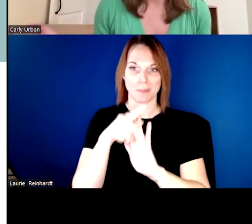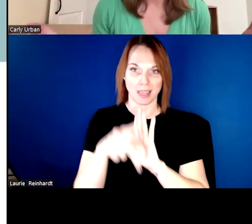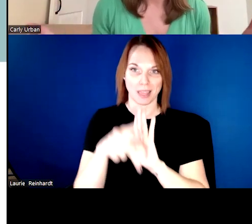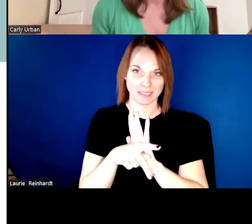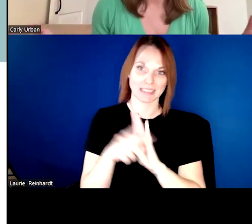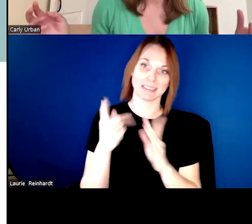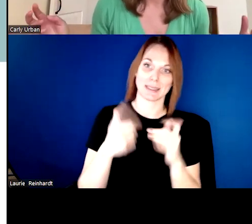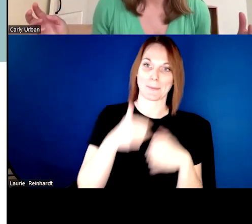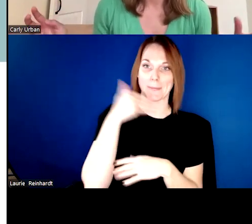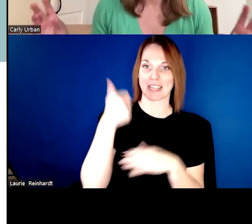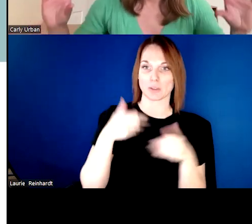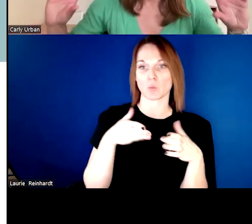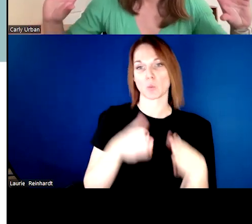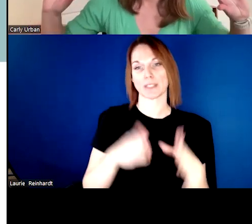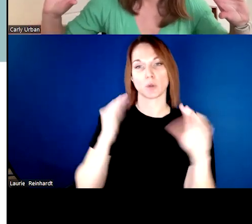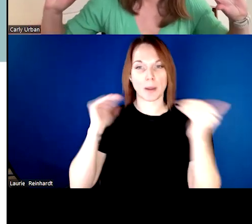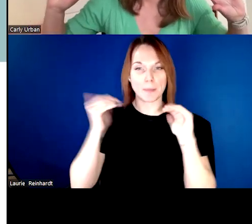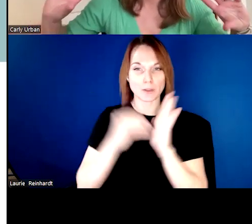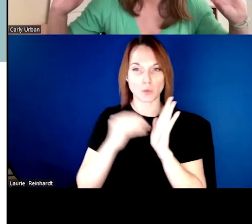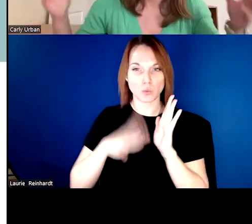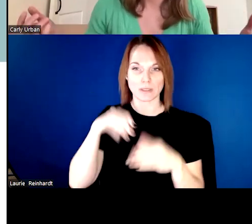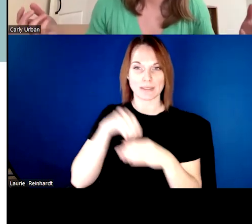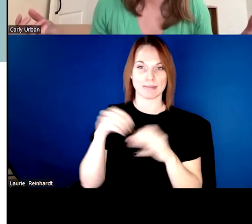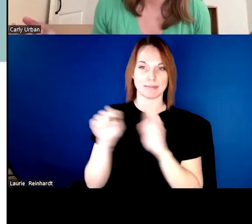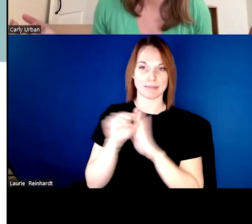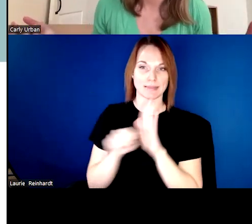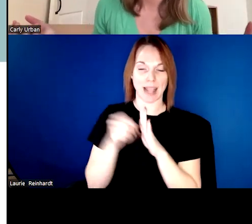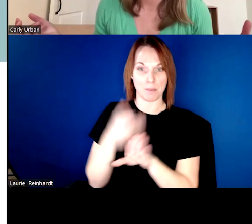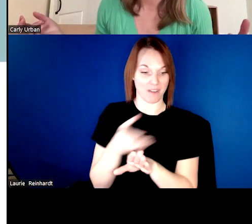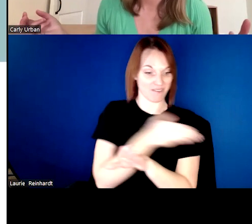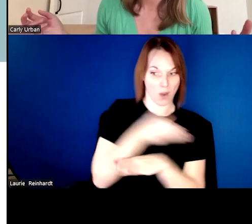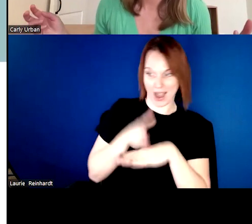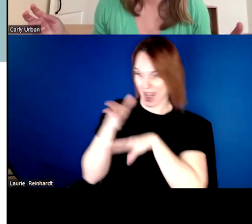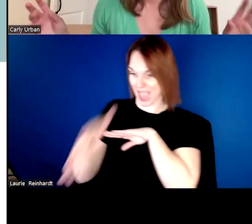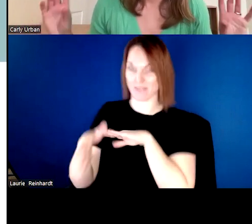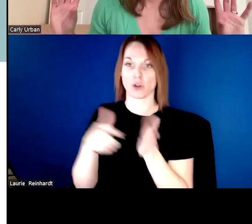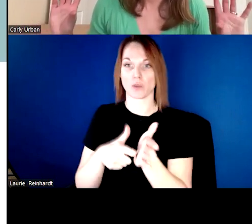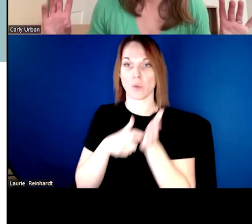students in States before and after these requirements went into place. So we know